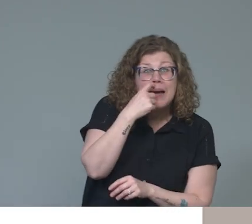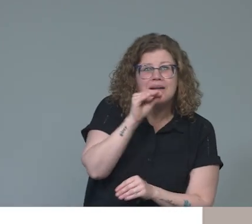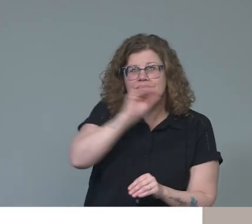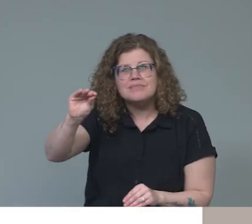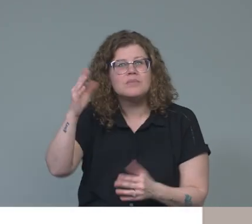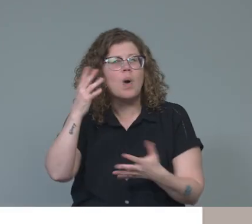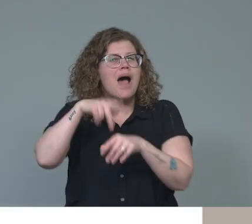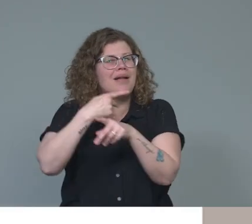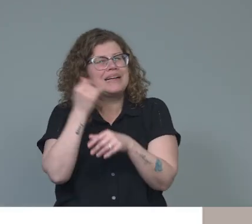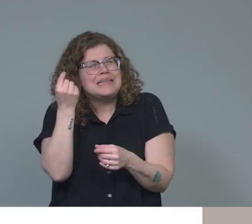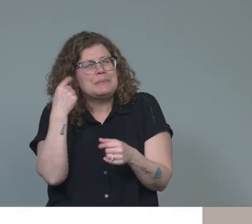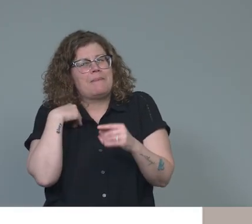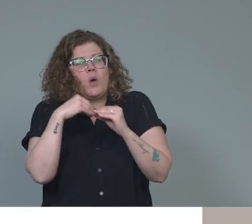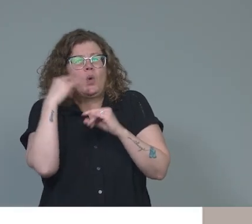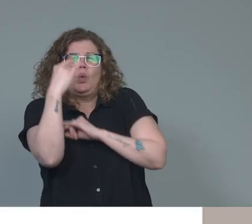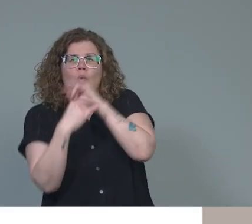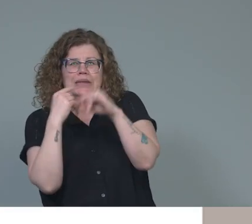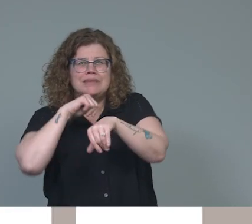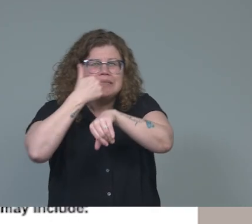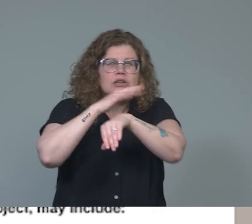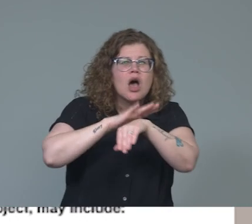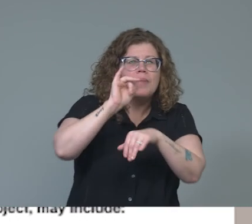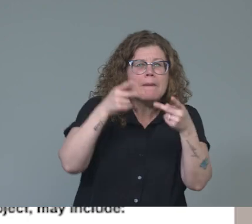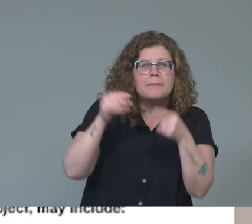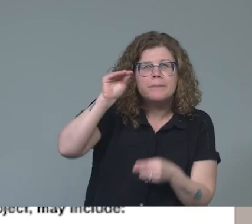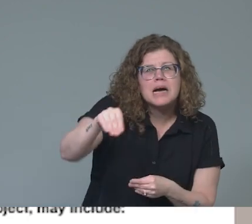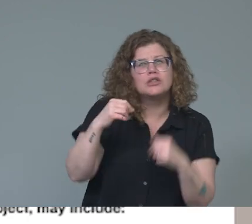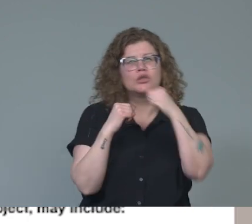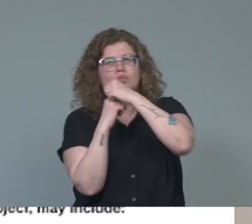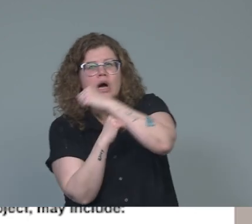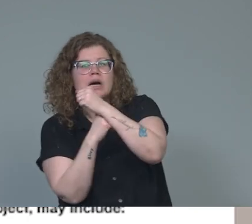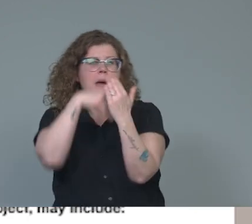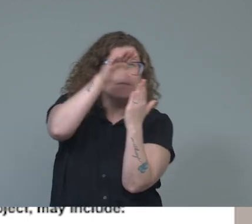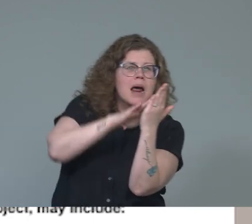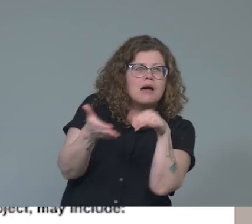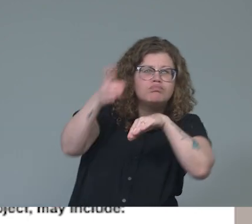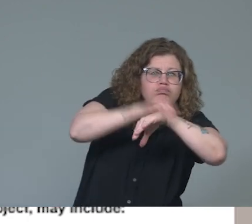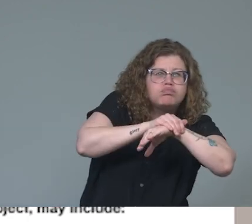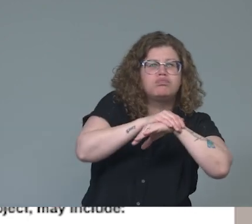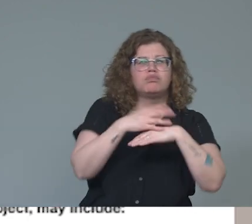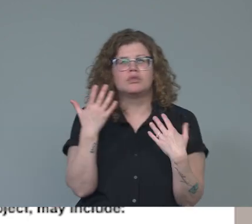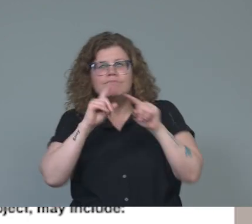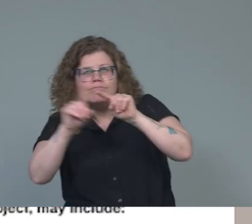you might include in your project. He talks about brushes, rollers, lifts, ladders, sprayers, scaffolding,